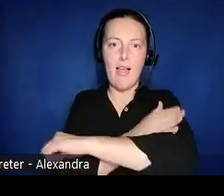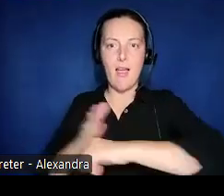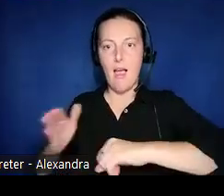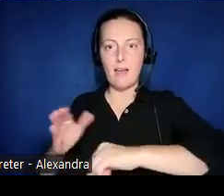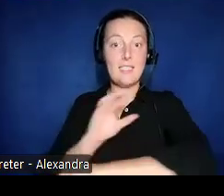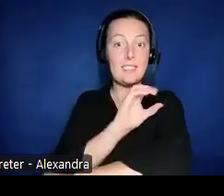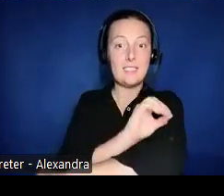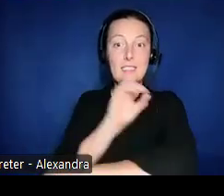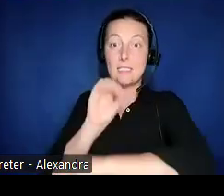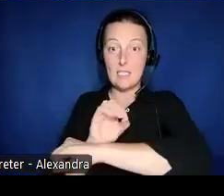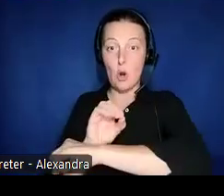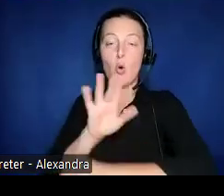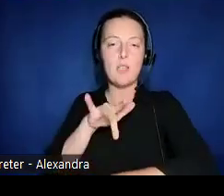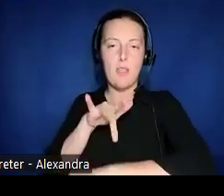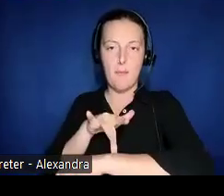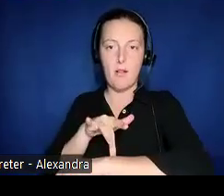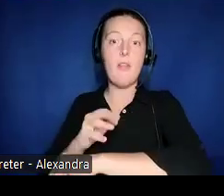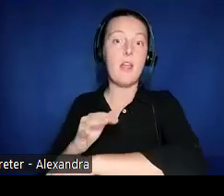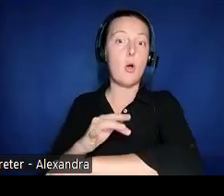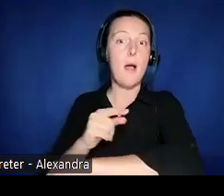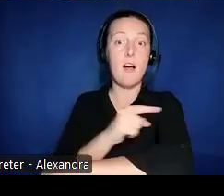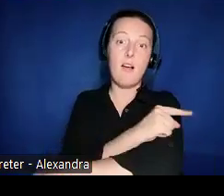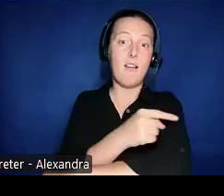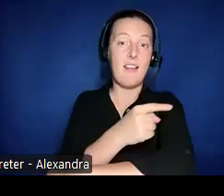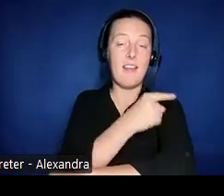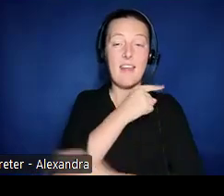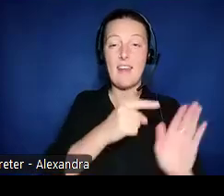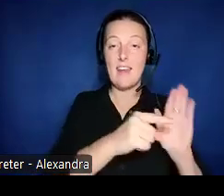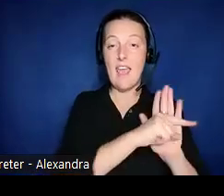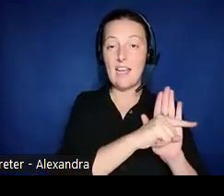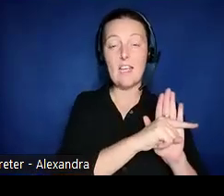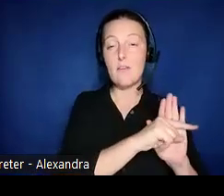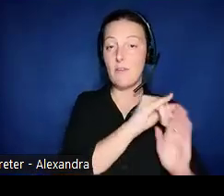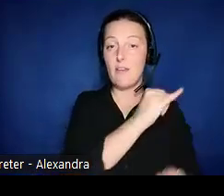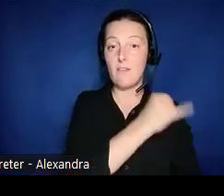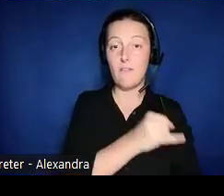to positive infinity and down to negative infinity and I can subtract numbers from one another and